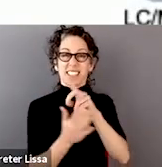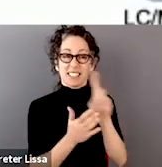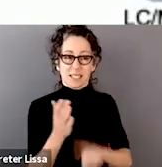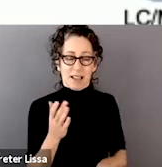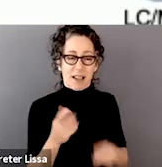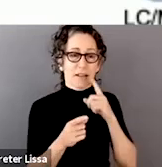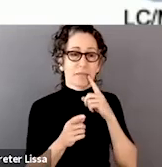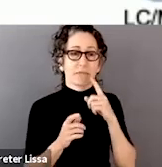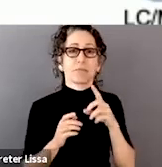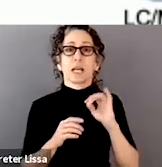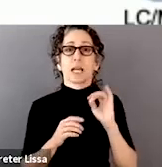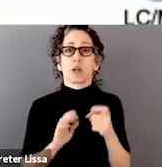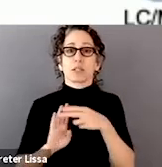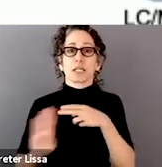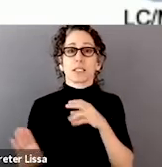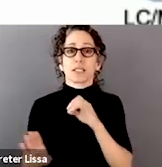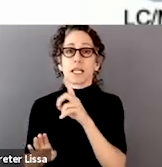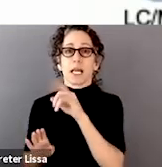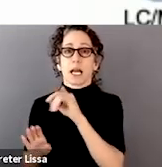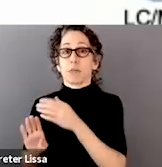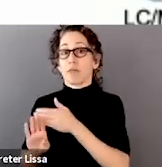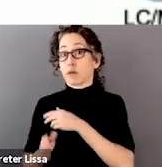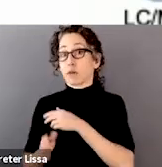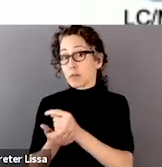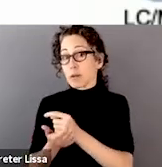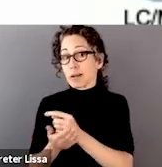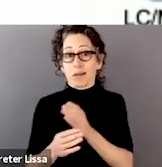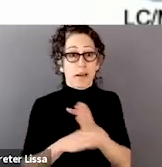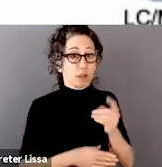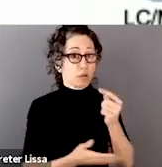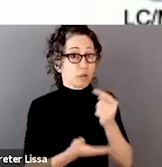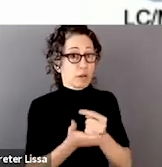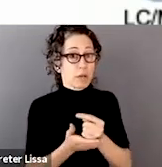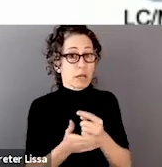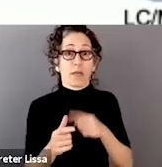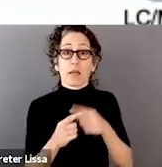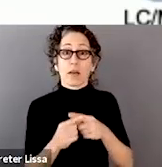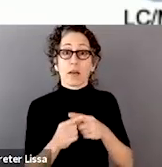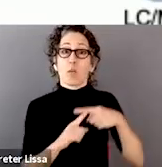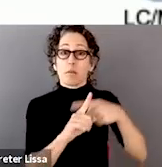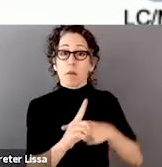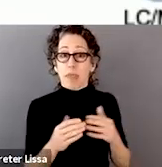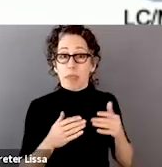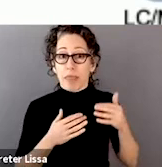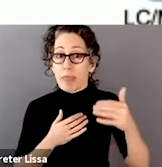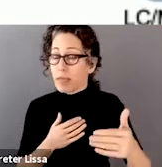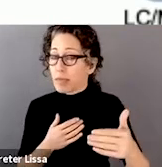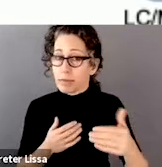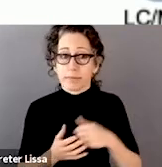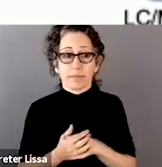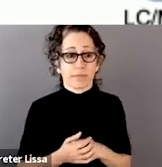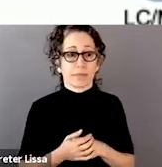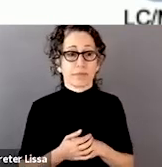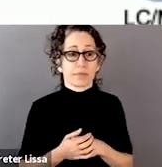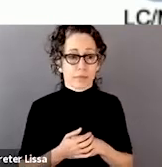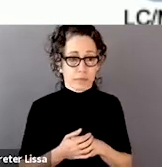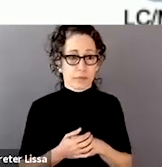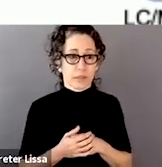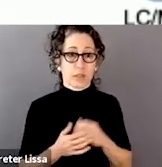with CDI before treatment, after treatment, and for four weeks or until recurrence. All samples were analyzed to determine the metabolized present and the microbes present,